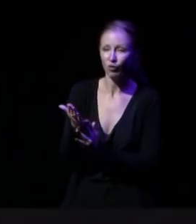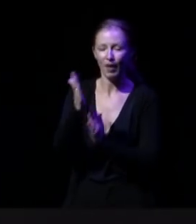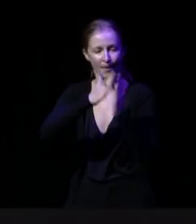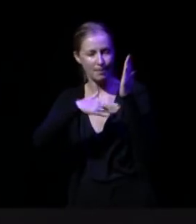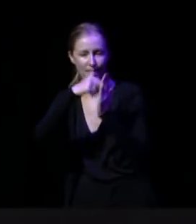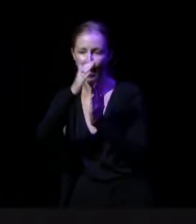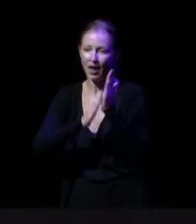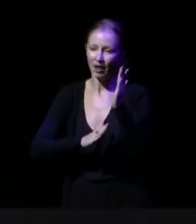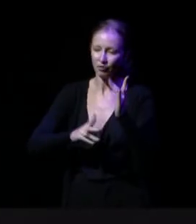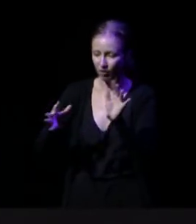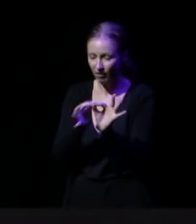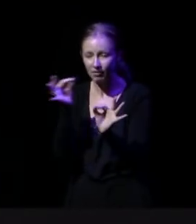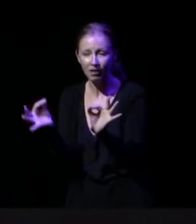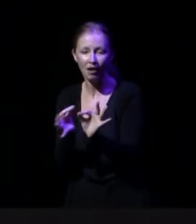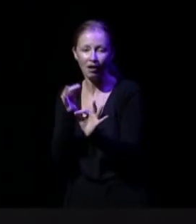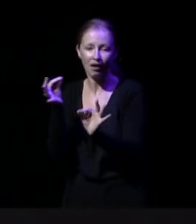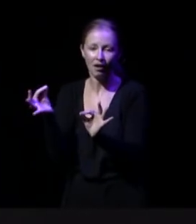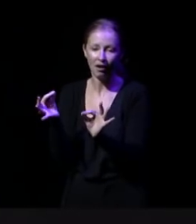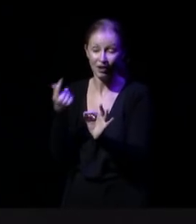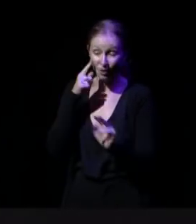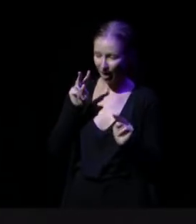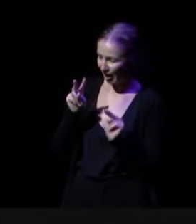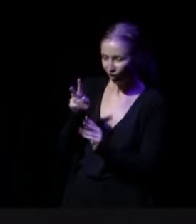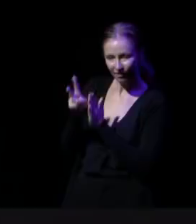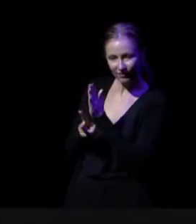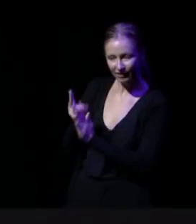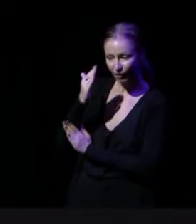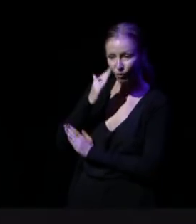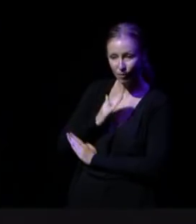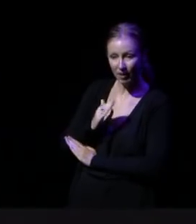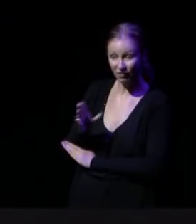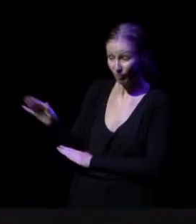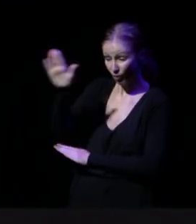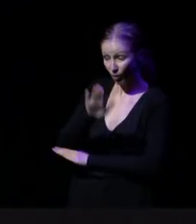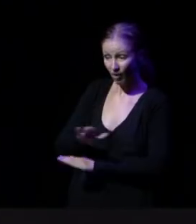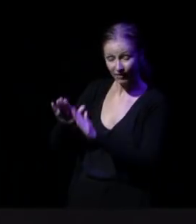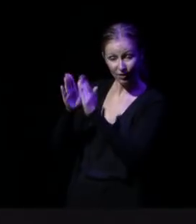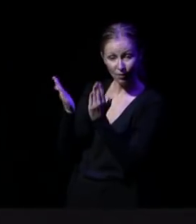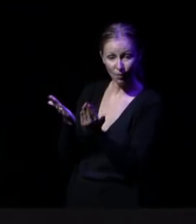Women, you know, when I look at footage of women in different parts of the world who are facing all kinds